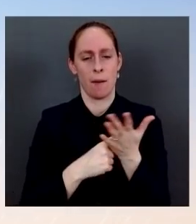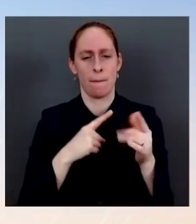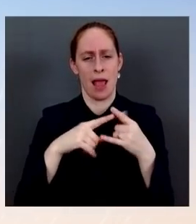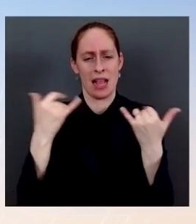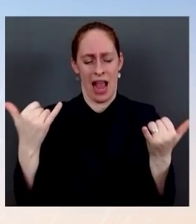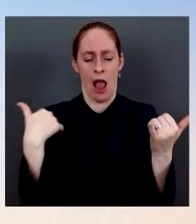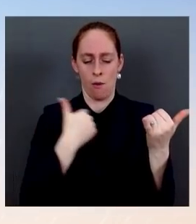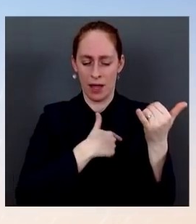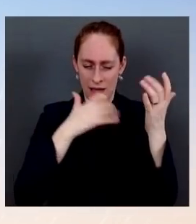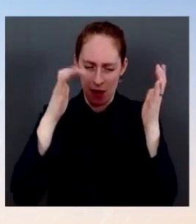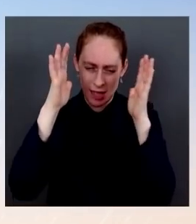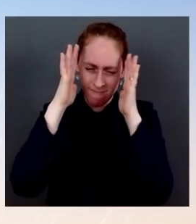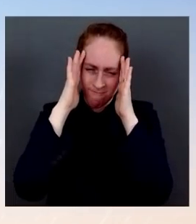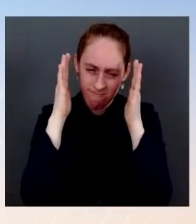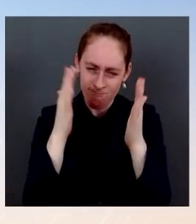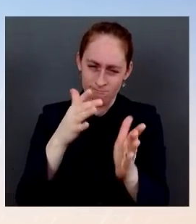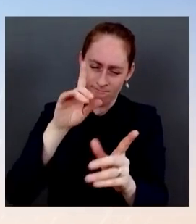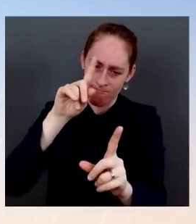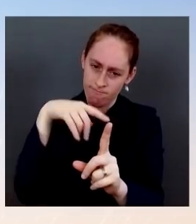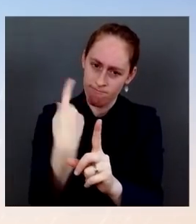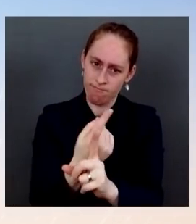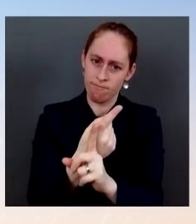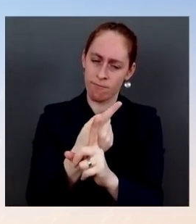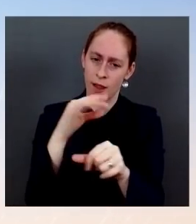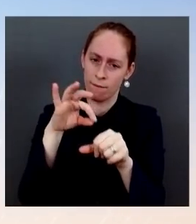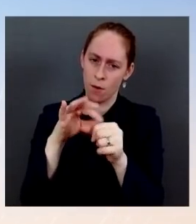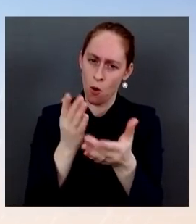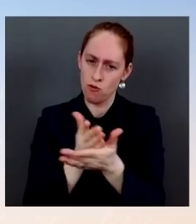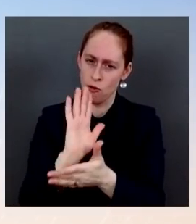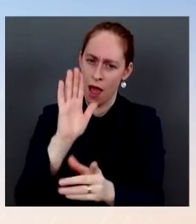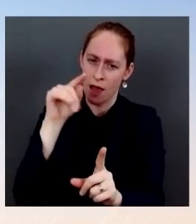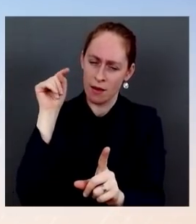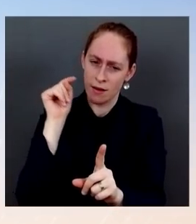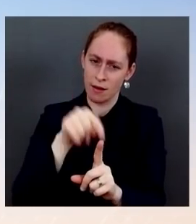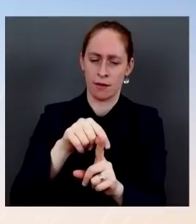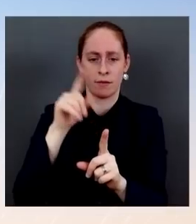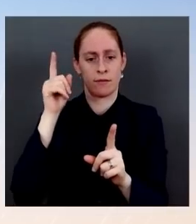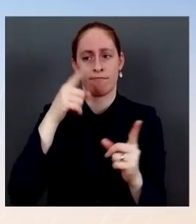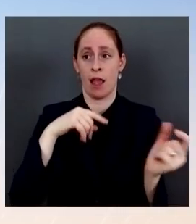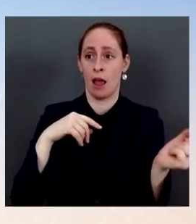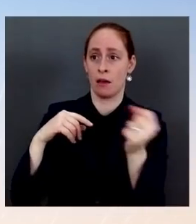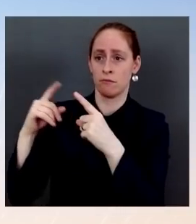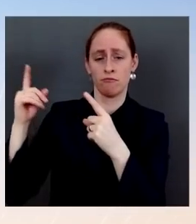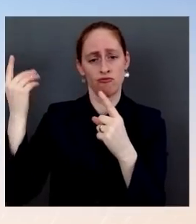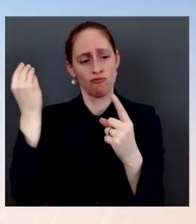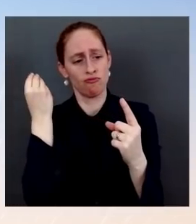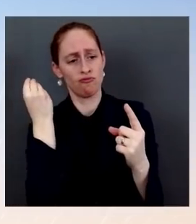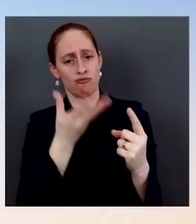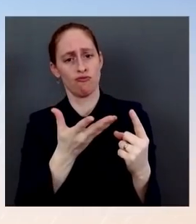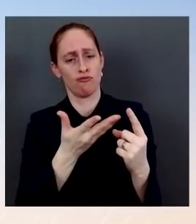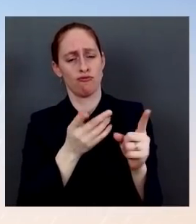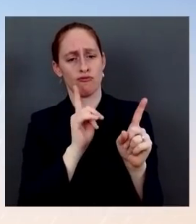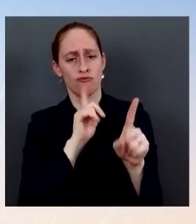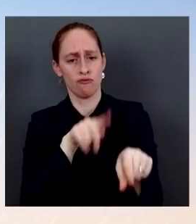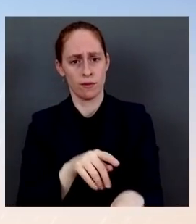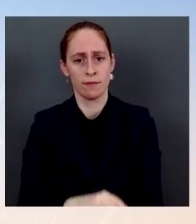that he doesn't think we'll have to go that far. But he was very crystal clear in his -- in his answer that he supports making the exception